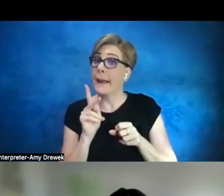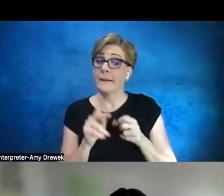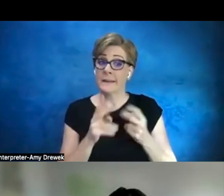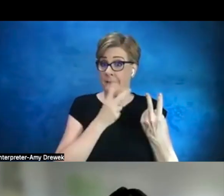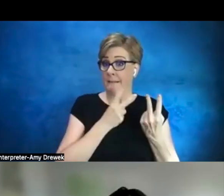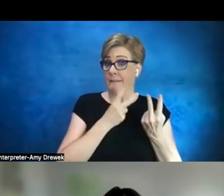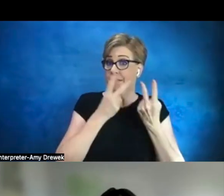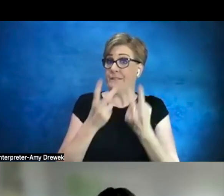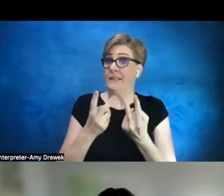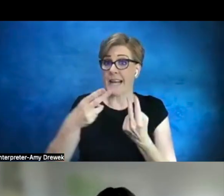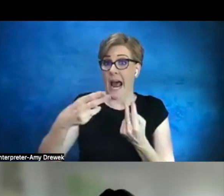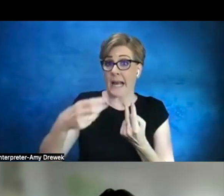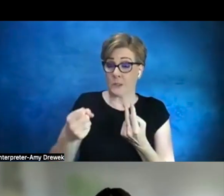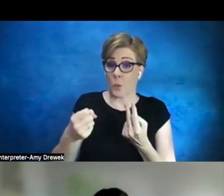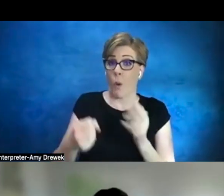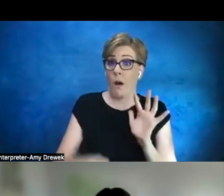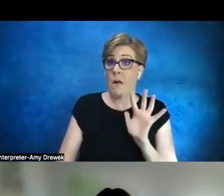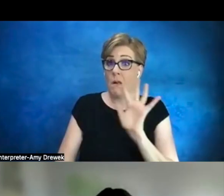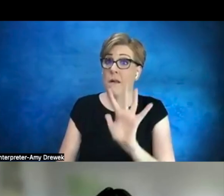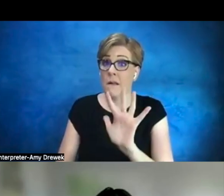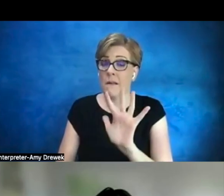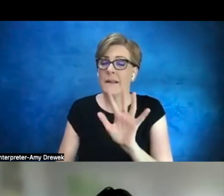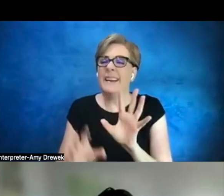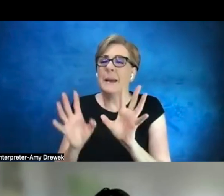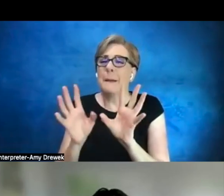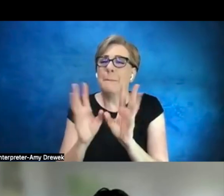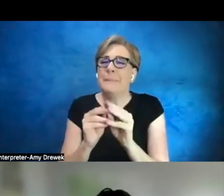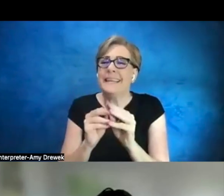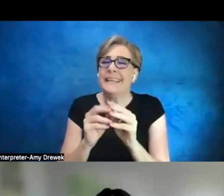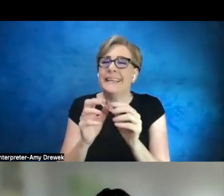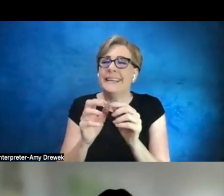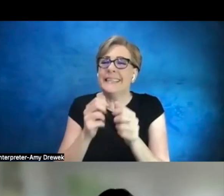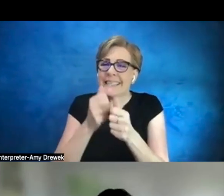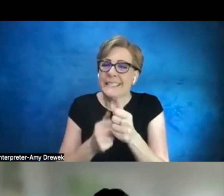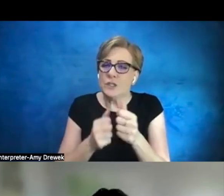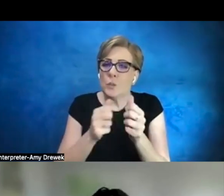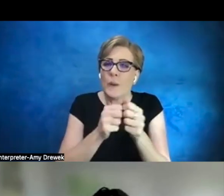with students in small groups, sharing their professional experiences with guided questions,